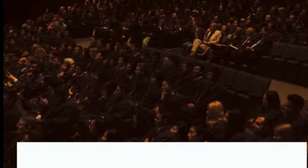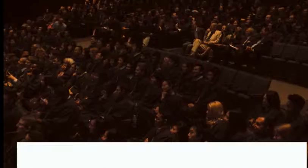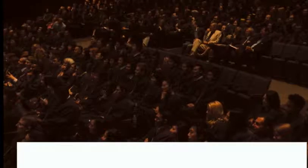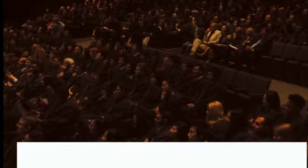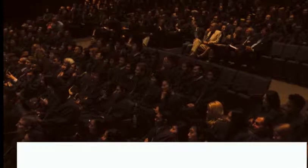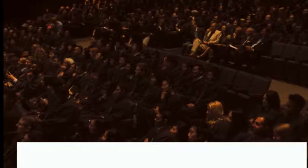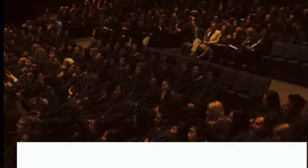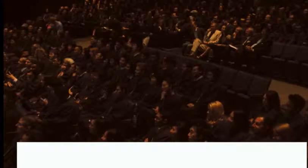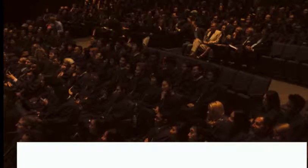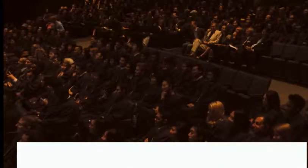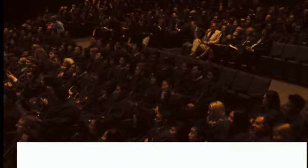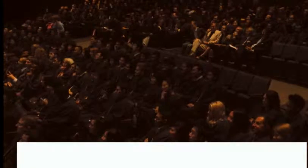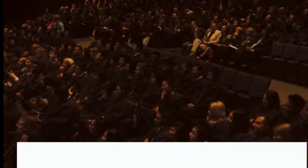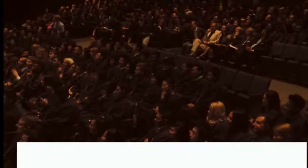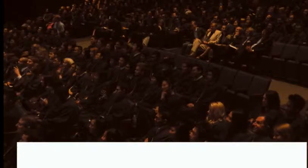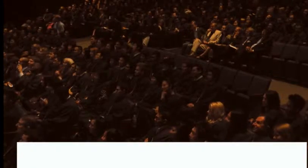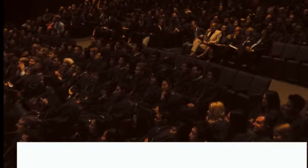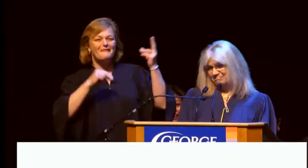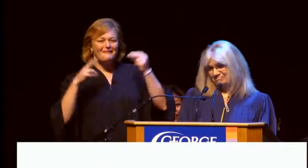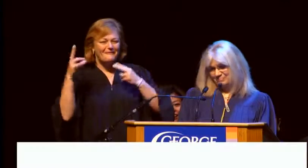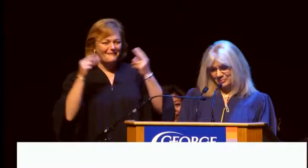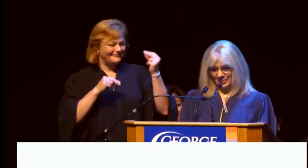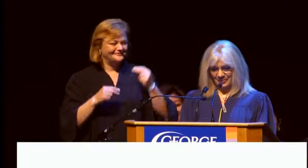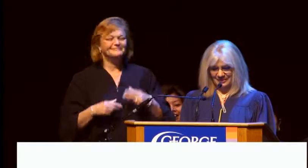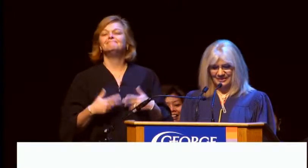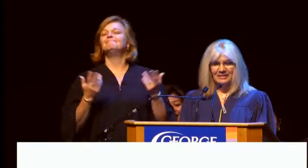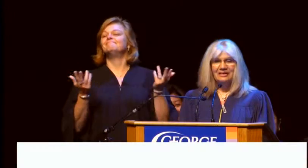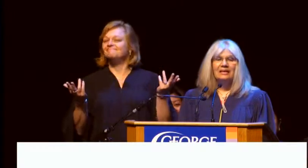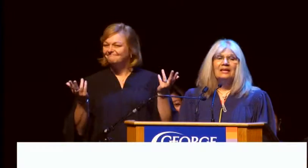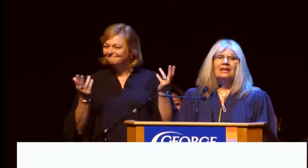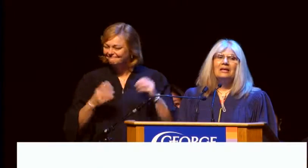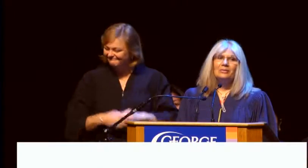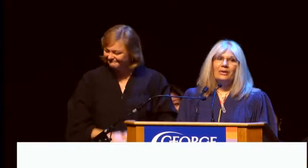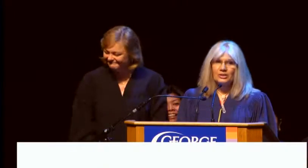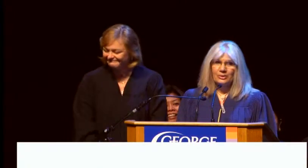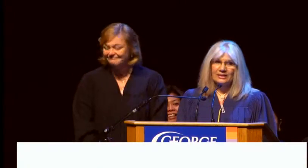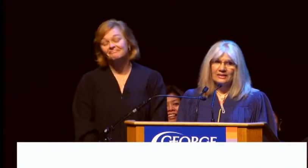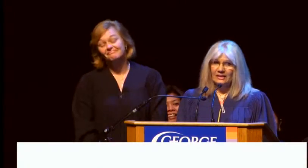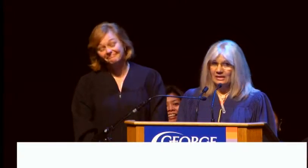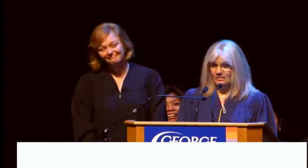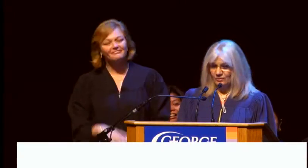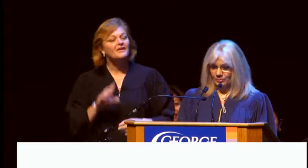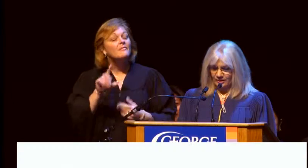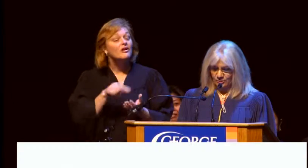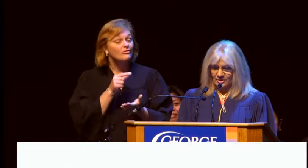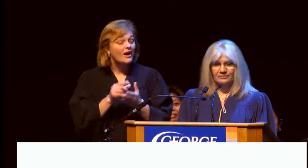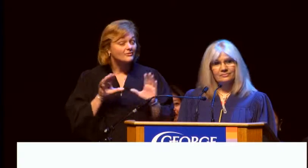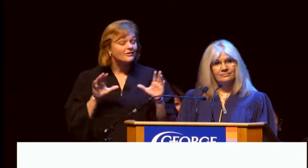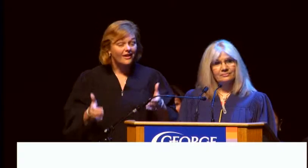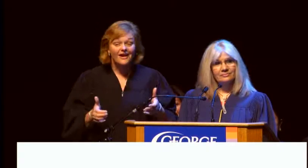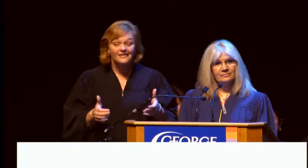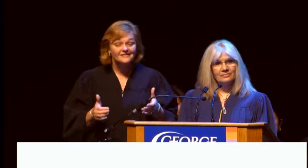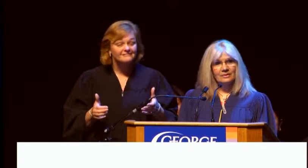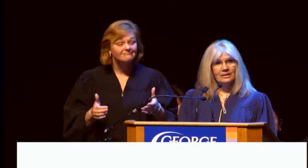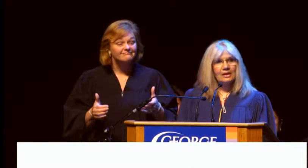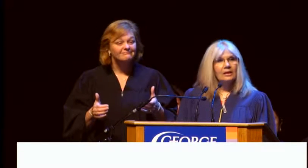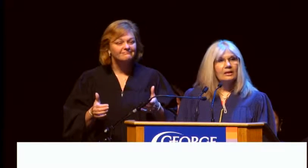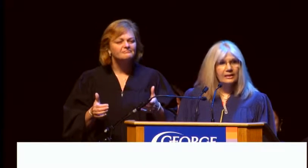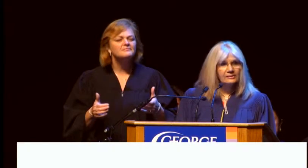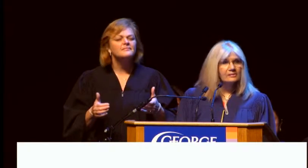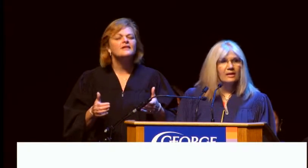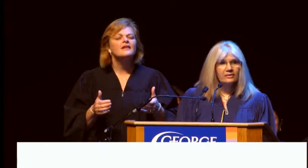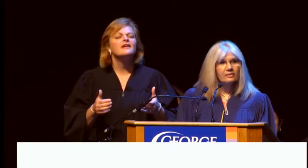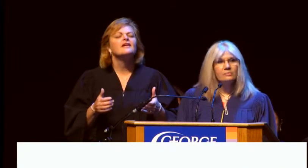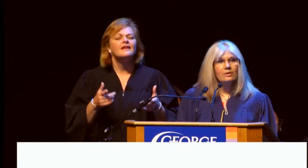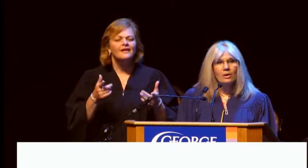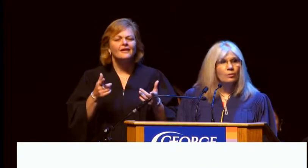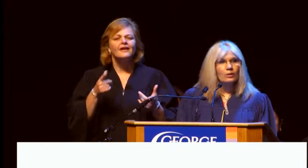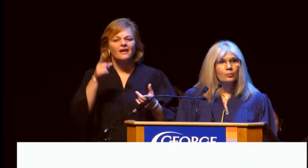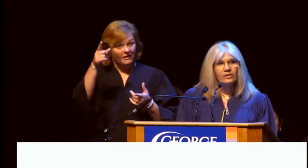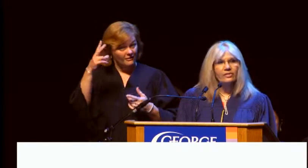GRADUATING CLASS OF 2012 LET'S LET THEM KNOW WHAT WE THINK